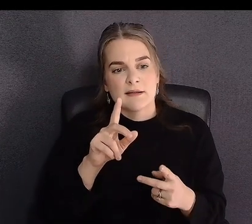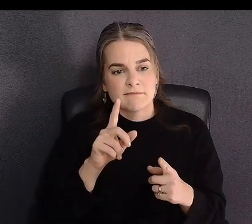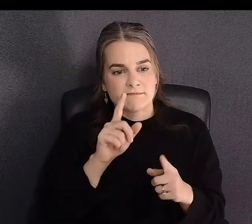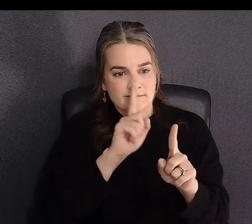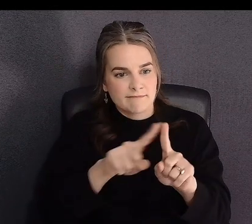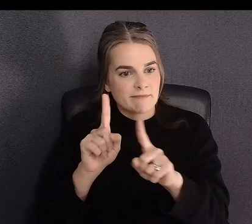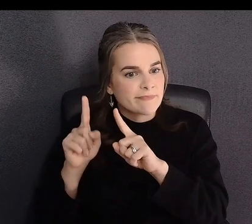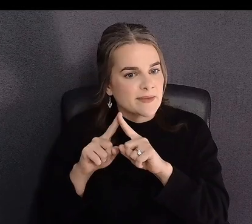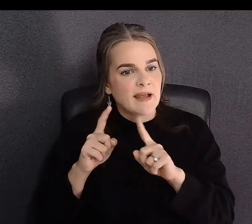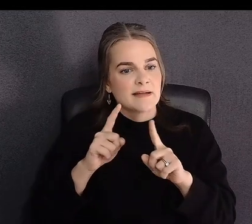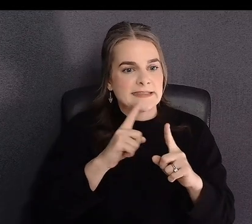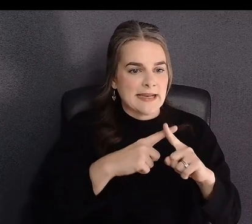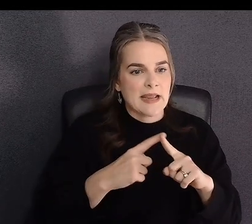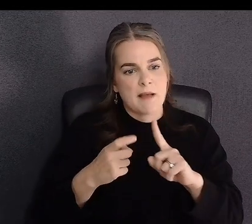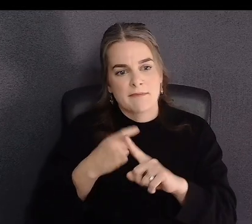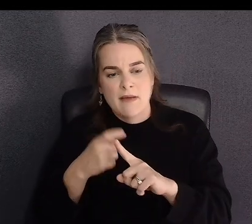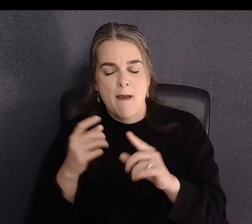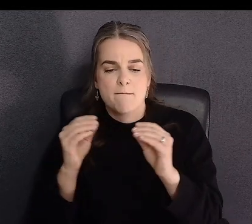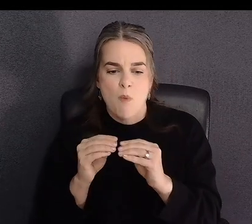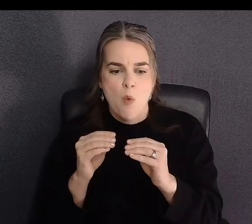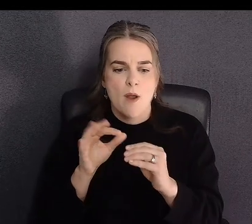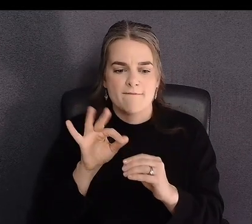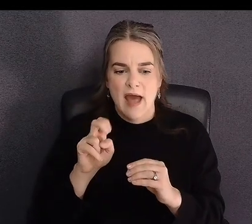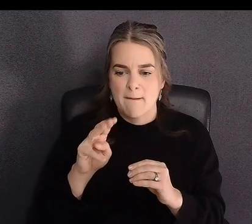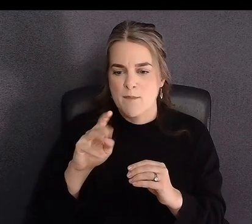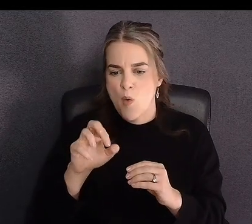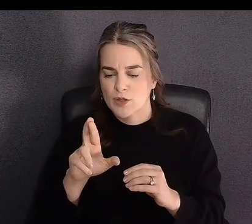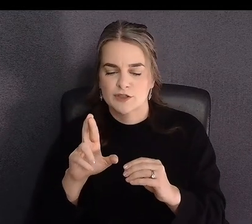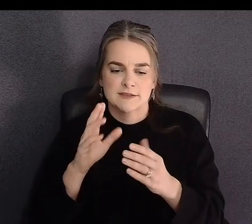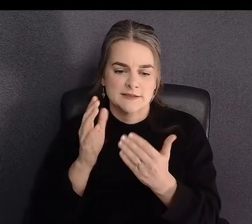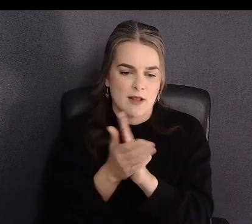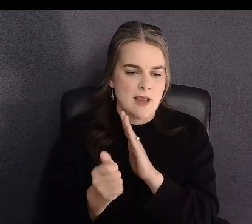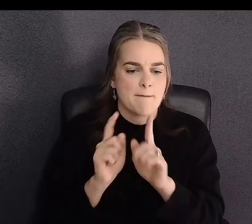And precision can be an issue, but otherwise generally pretty clean and structured.